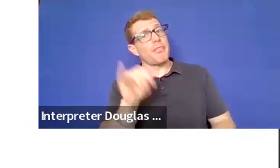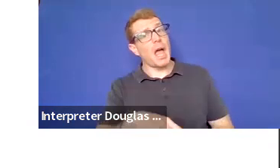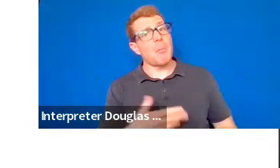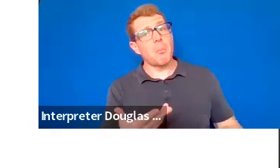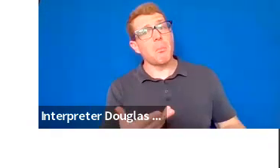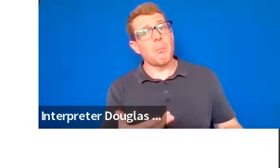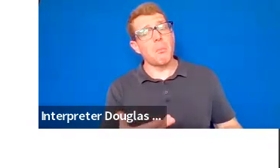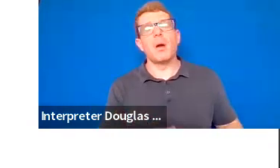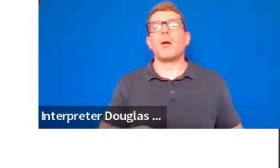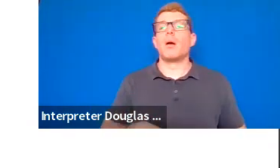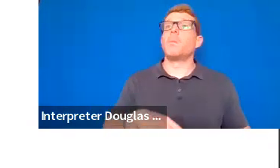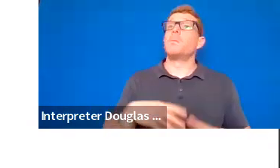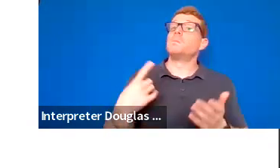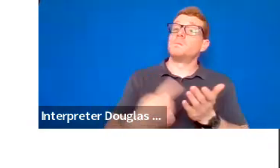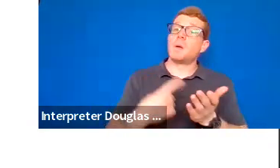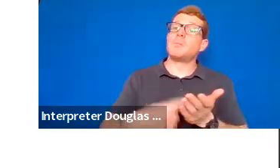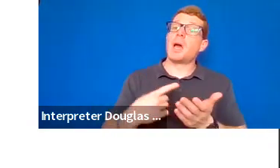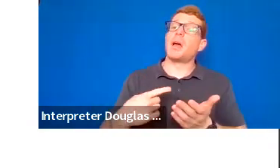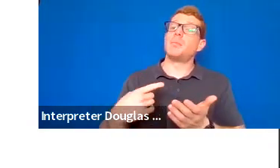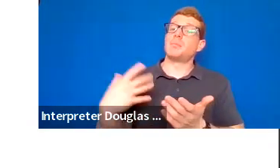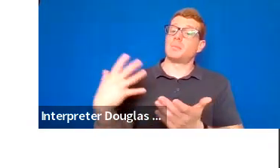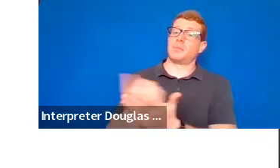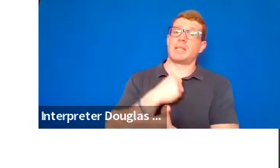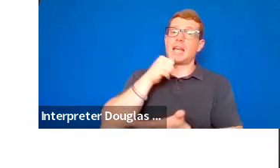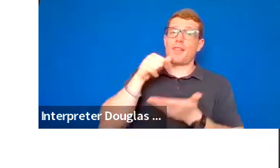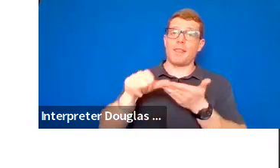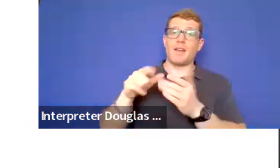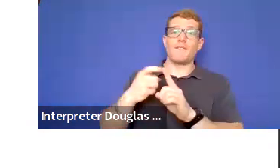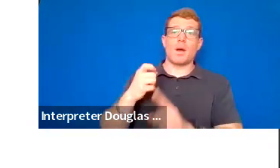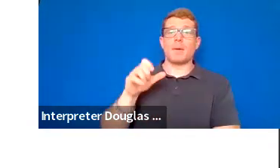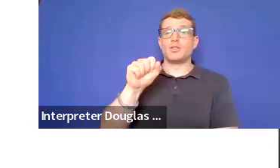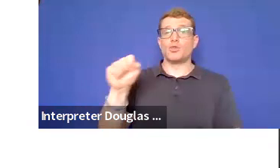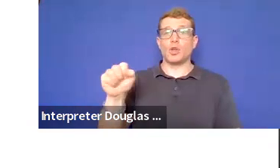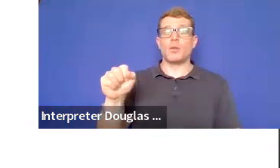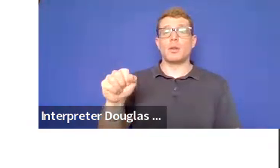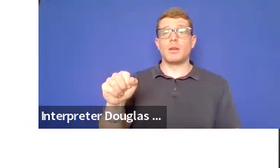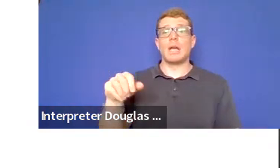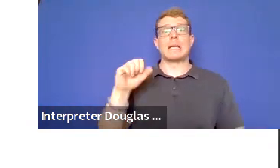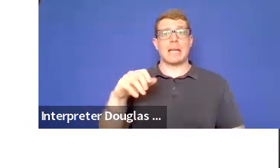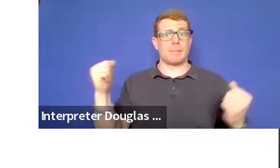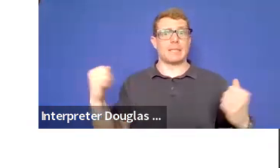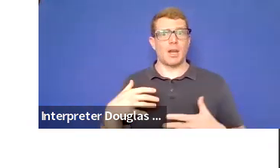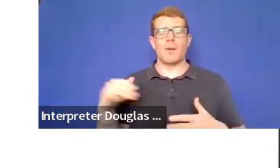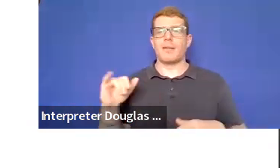Occasionally they get letters from social security that can be a little scary like overpayment notifications.